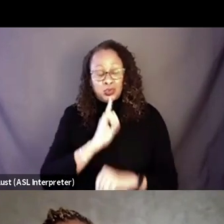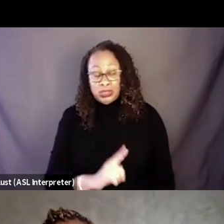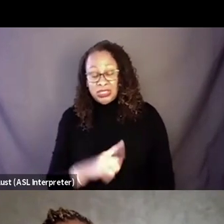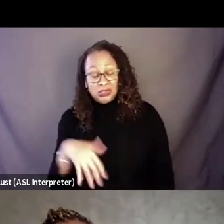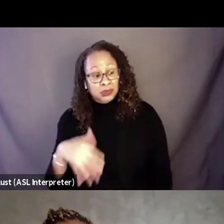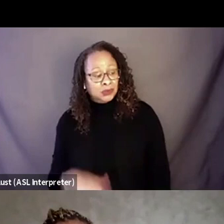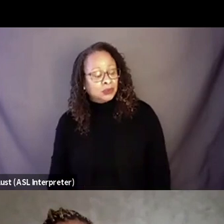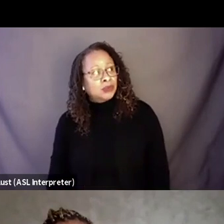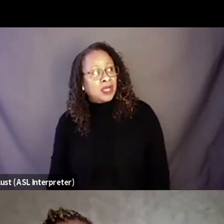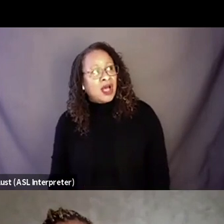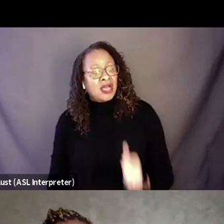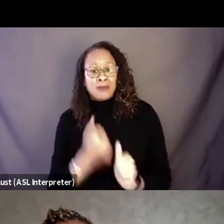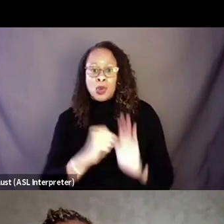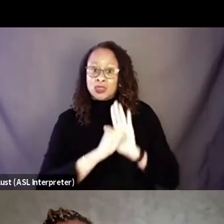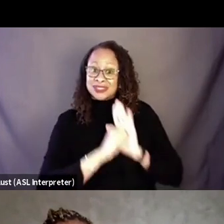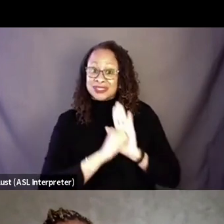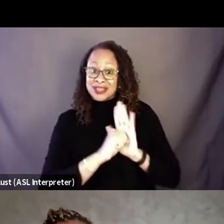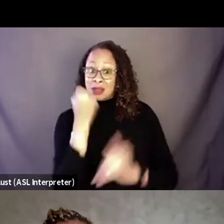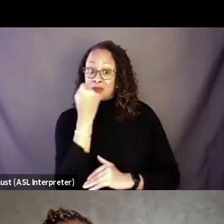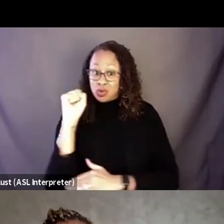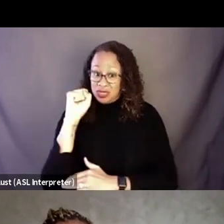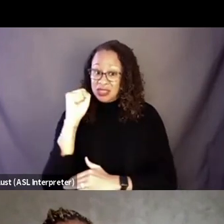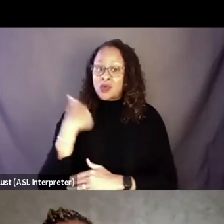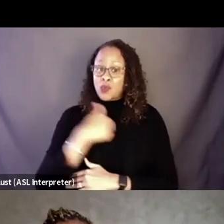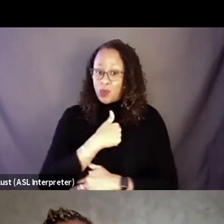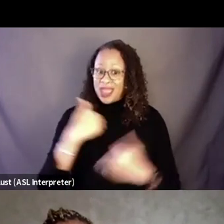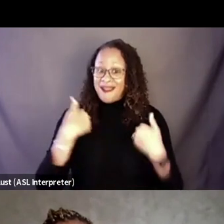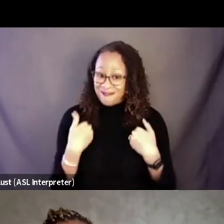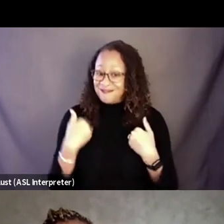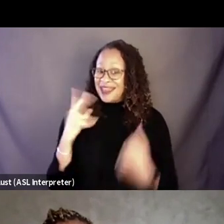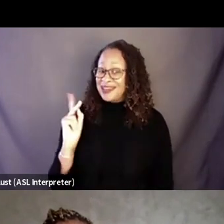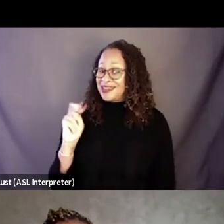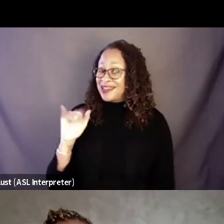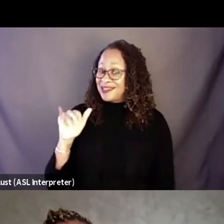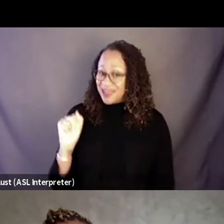of the most symbolic protests we've had in Kenya because it literally changed the name of members